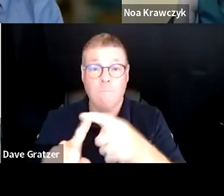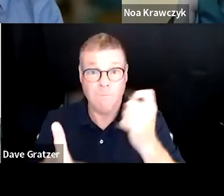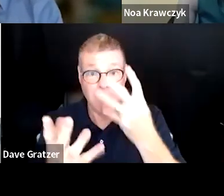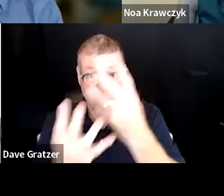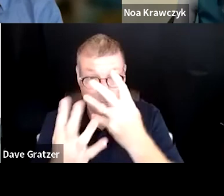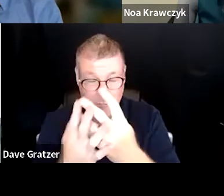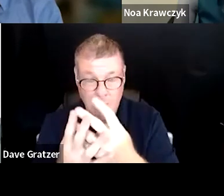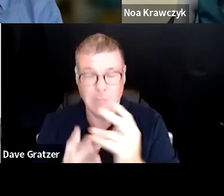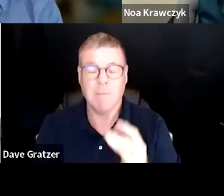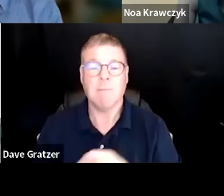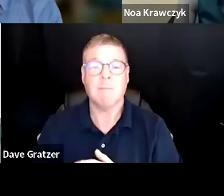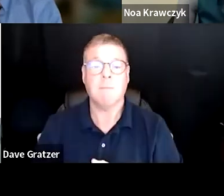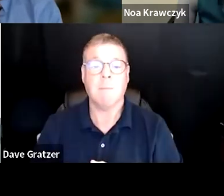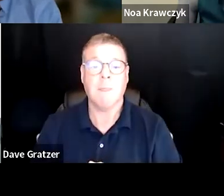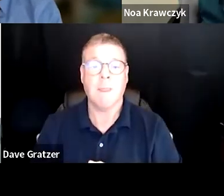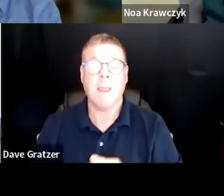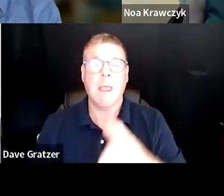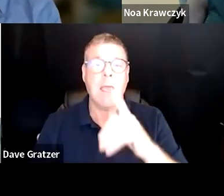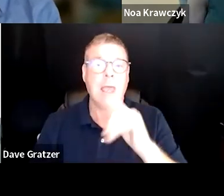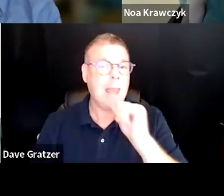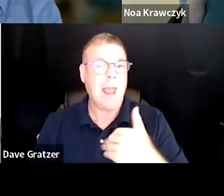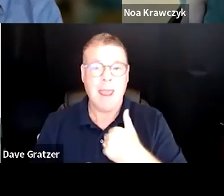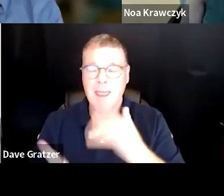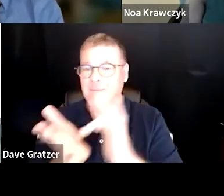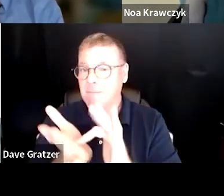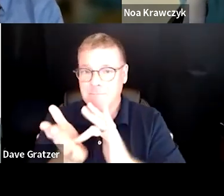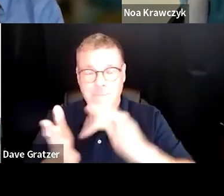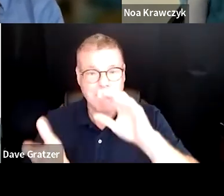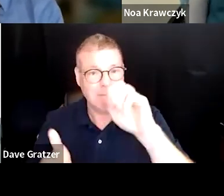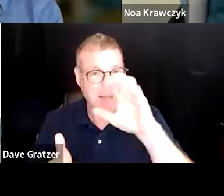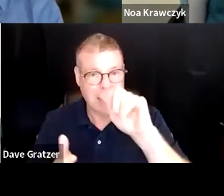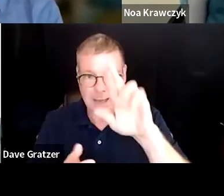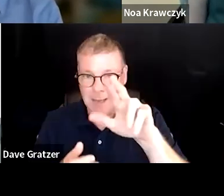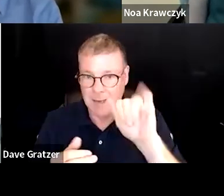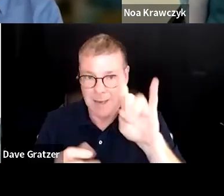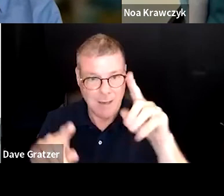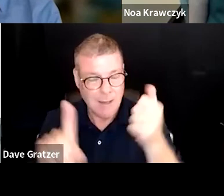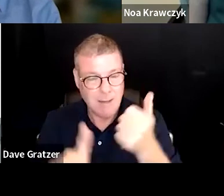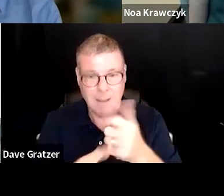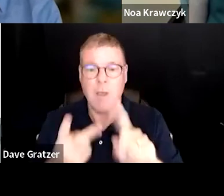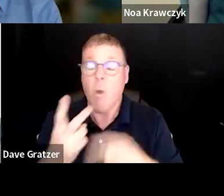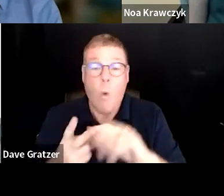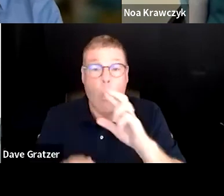who doesn't have their Medicaid reinstated yet, or who does not have Medicaid at all,